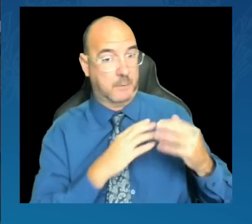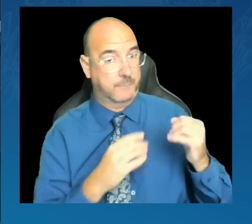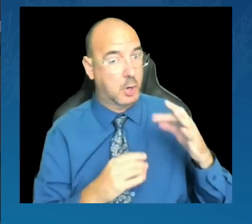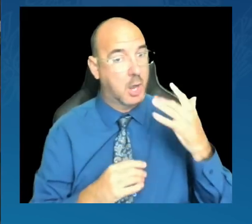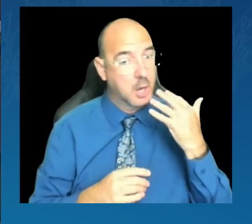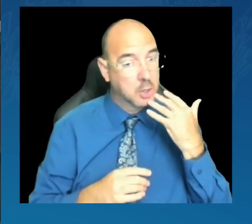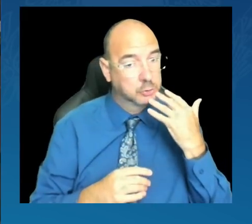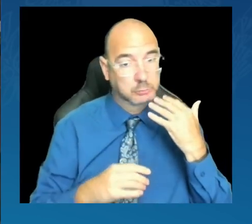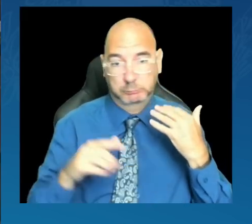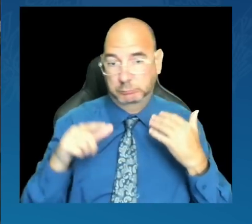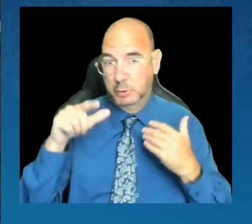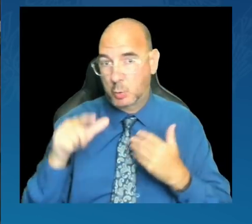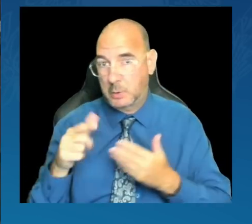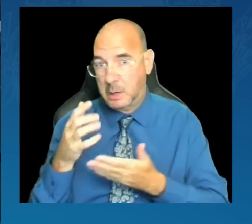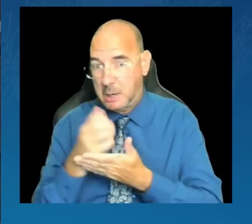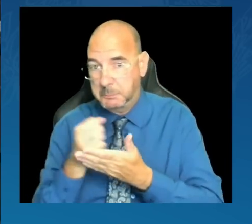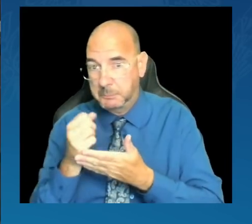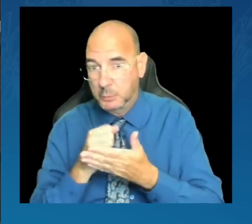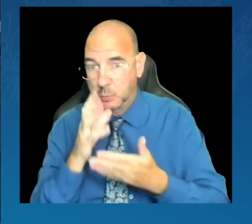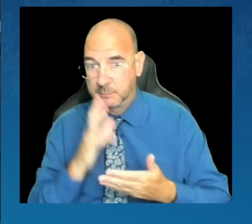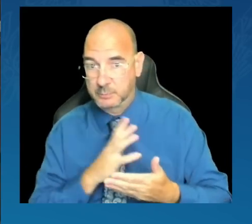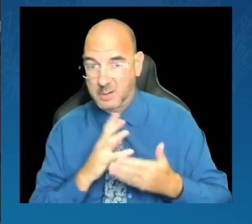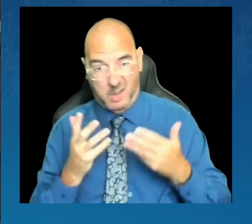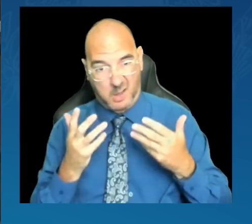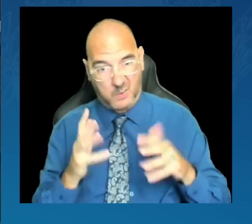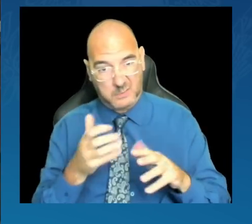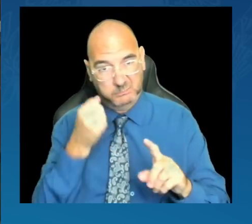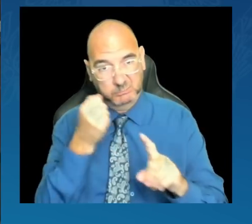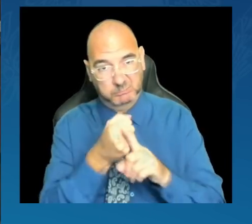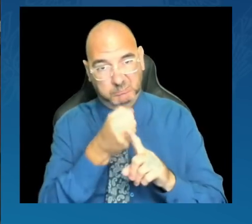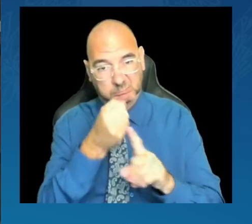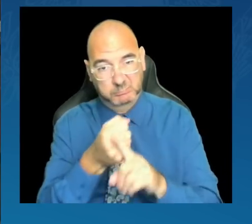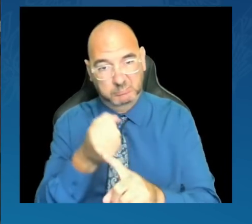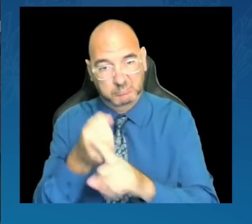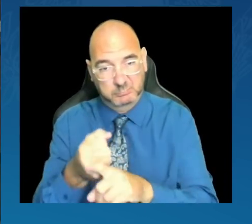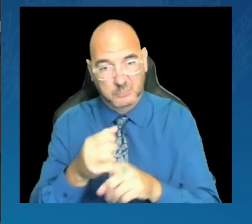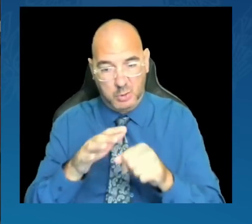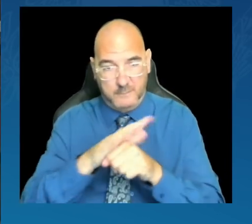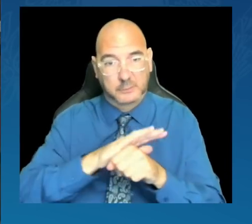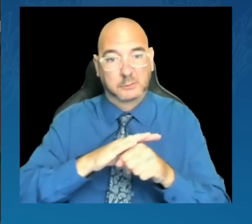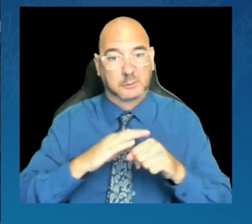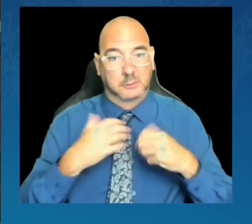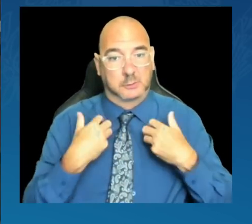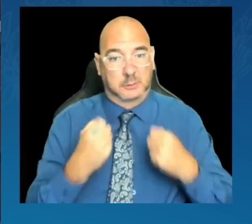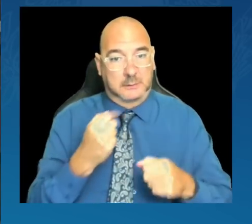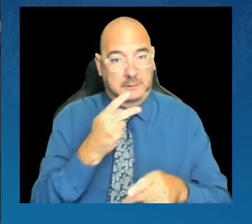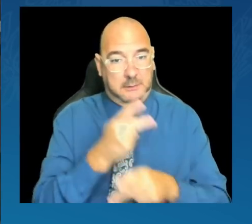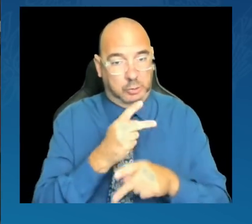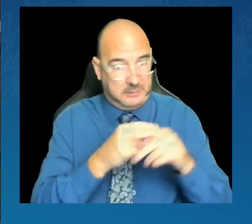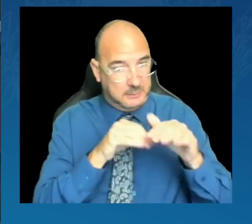impacted by inadequate health care access and Indiana's horrific maternal mortality rates.